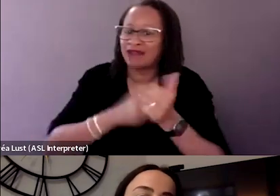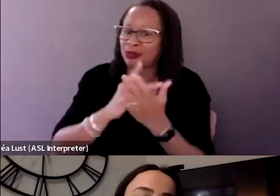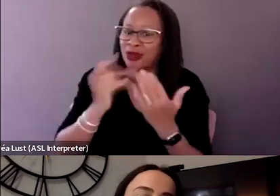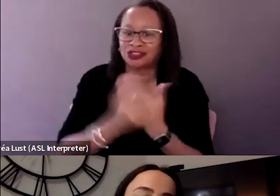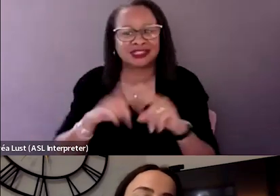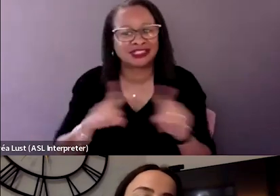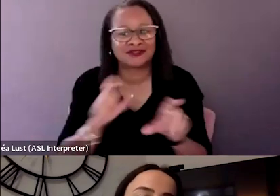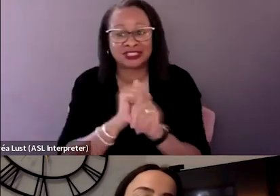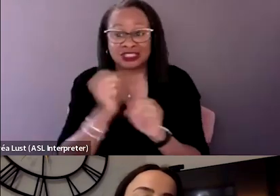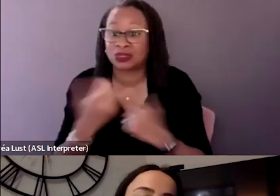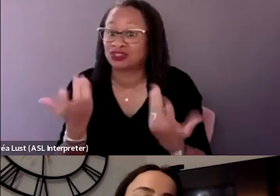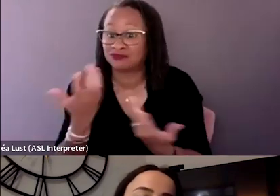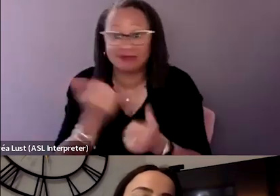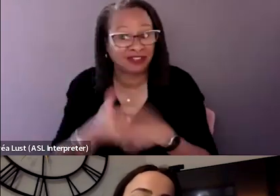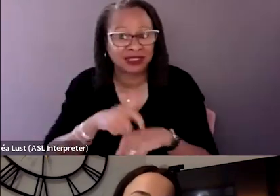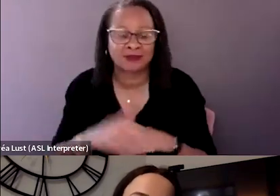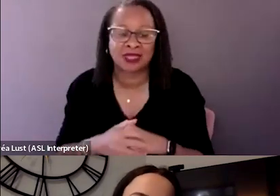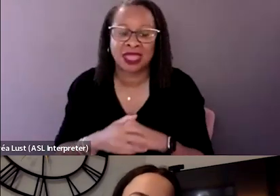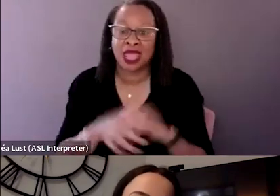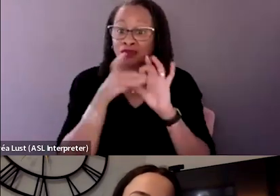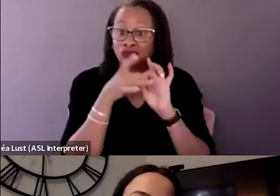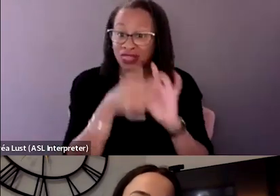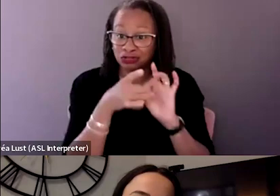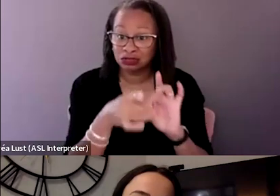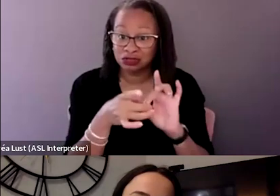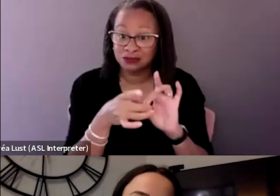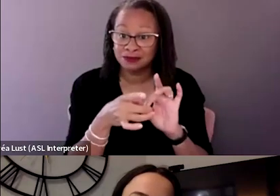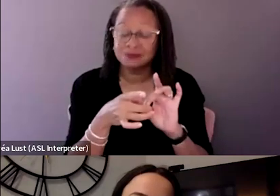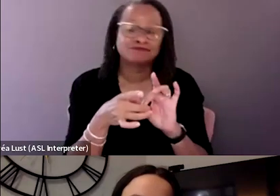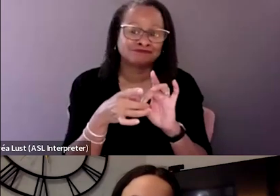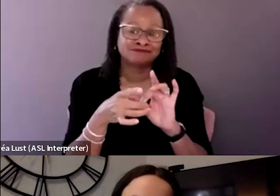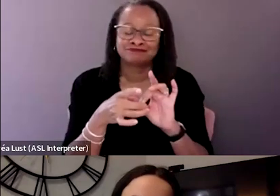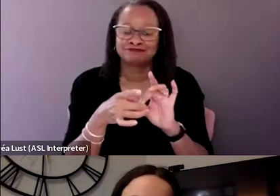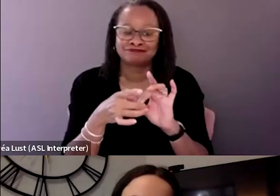What I would say is relationships are, I dunno how much, I dunno what percentage